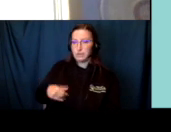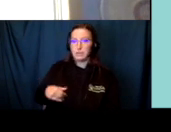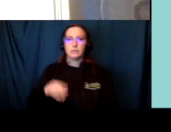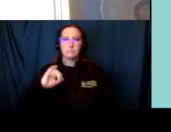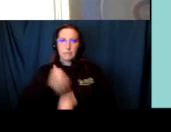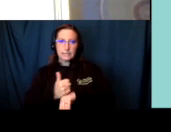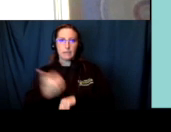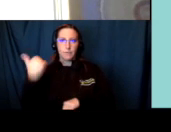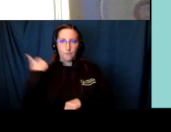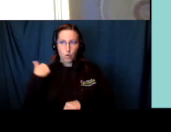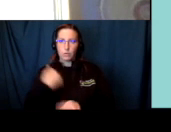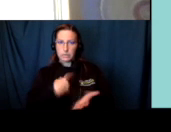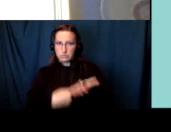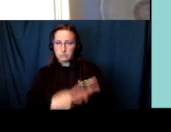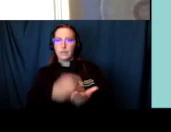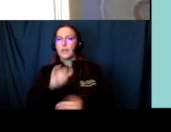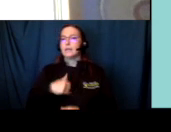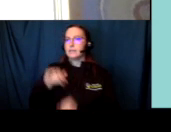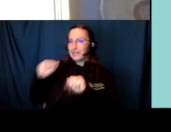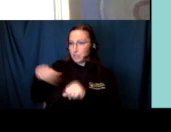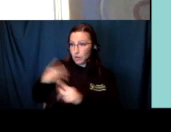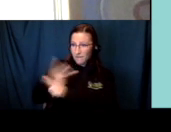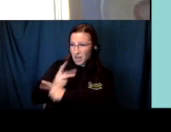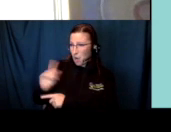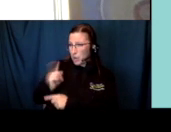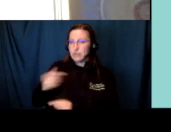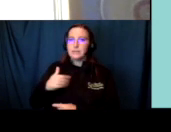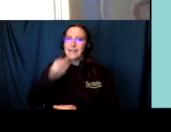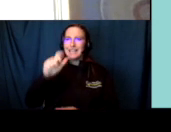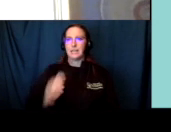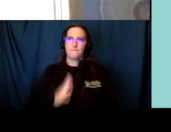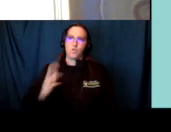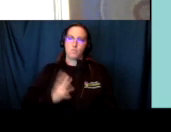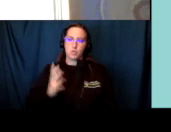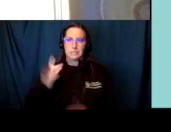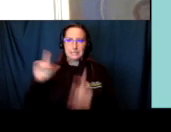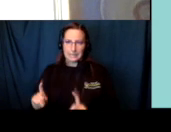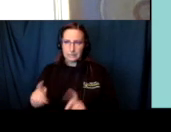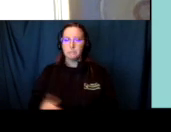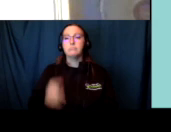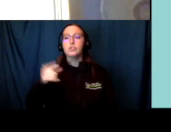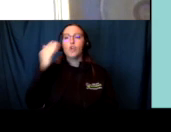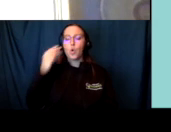time, where he is without a formal test? Do you have things in your head that you could do quickly with him just